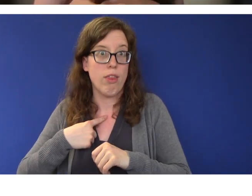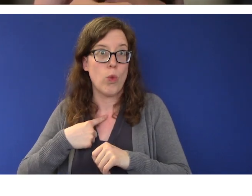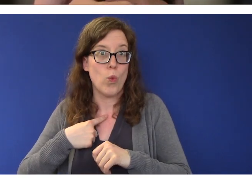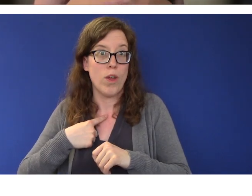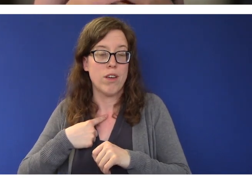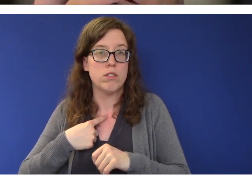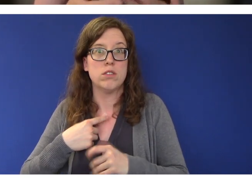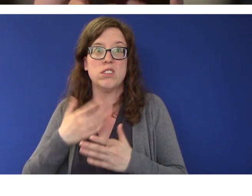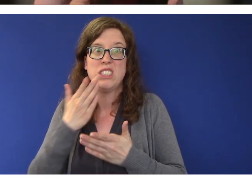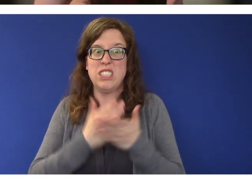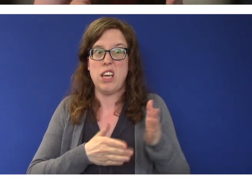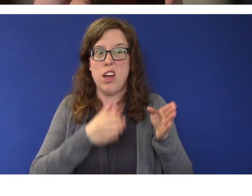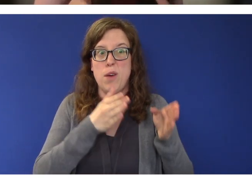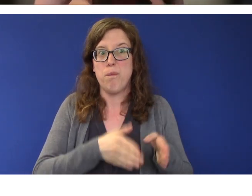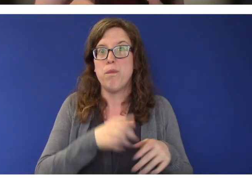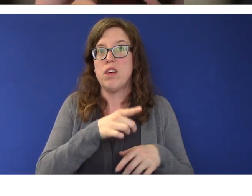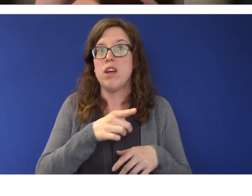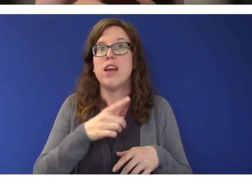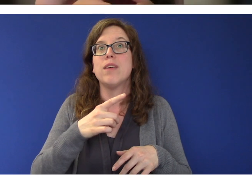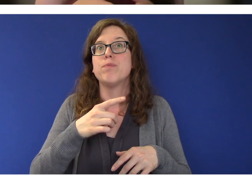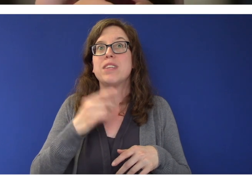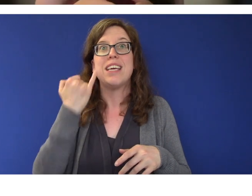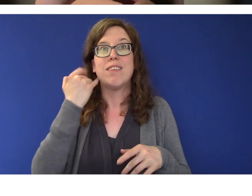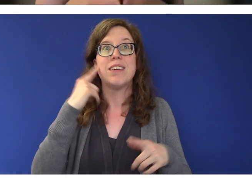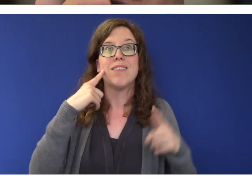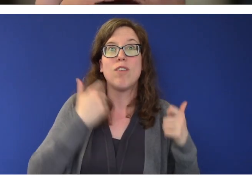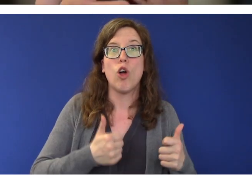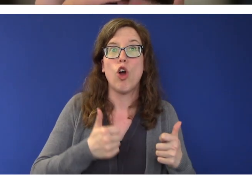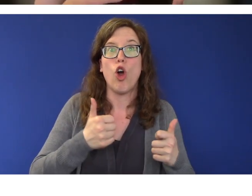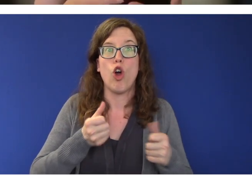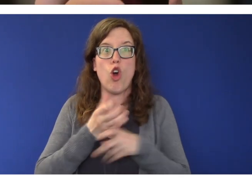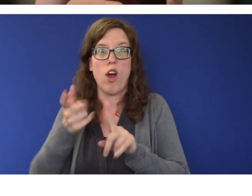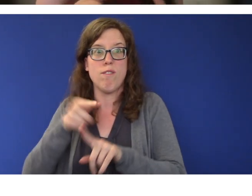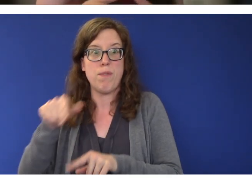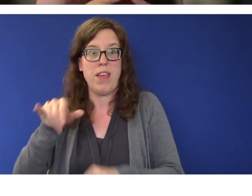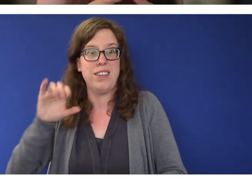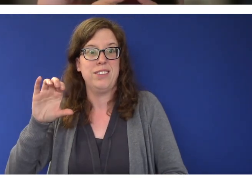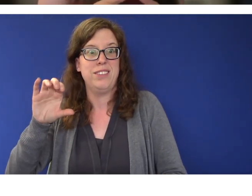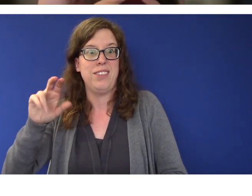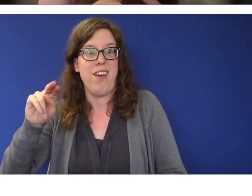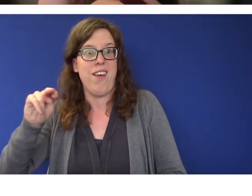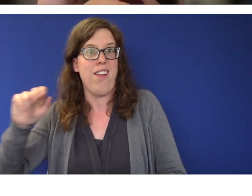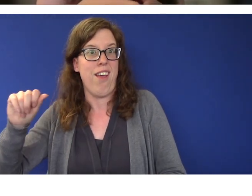For some individuals hearing loss is caused by a cranial nerve abnormality.